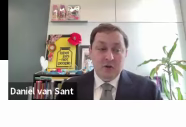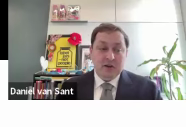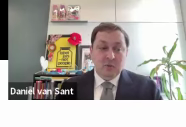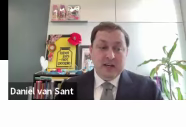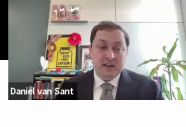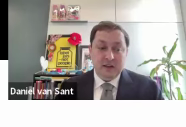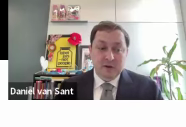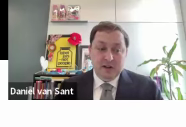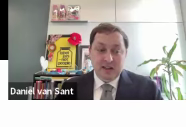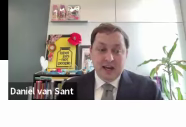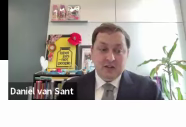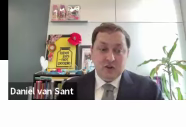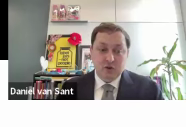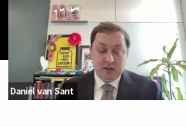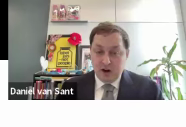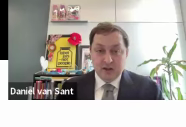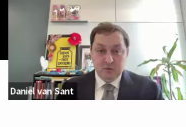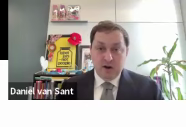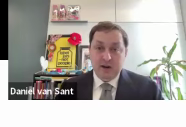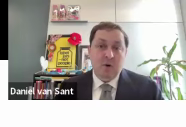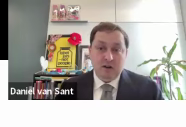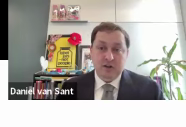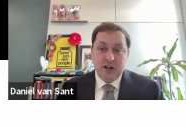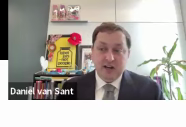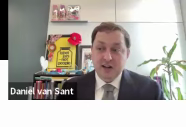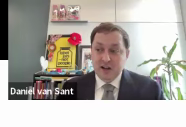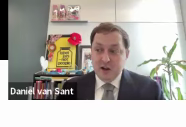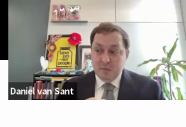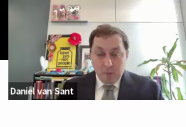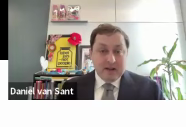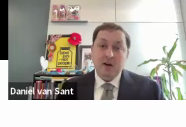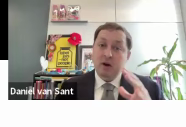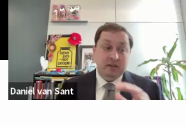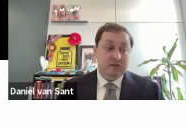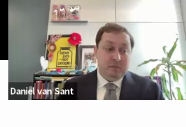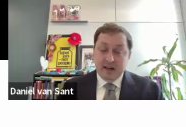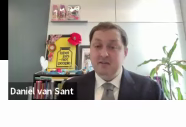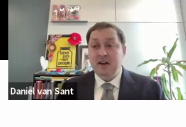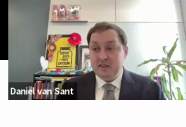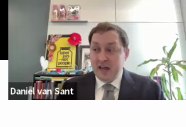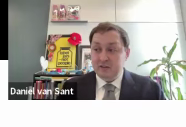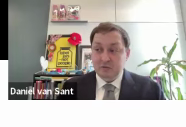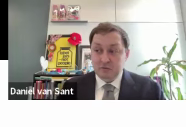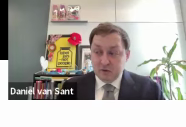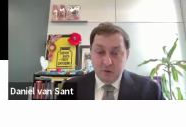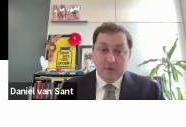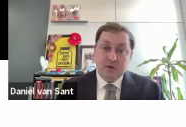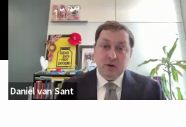I know that we in the community like to acknowledge what a watershed moment that was. And for many of us, that's the moment